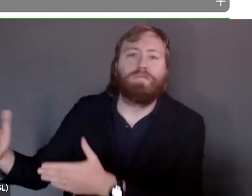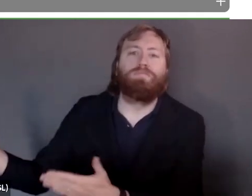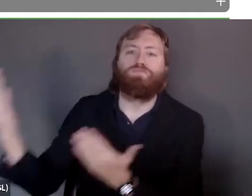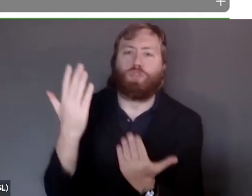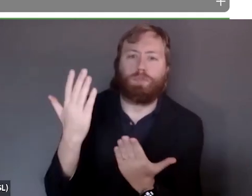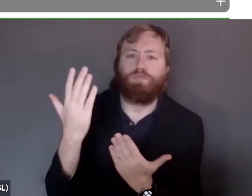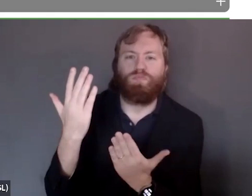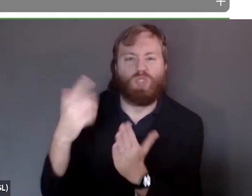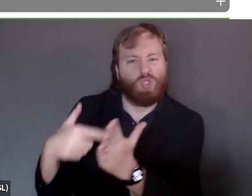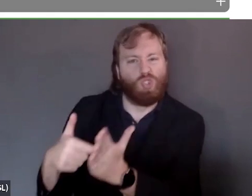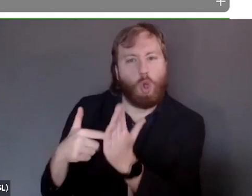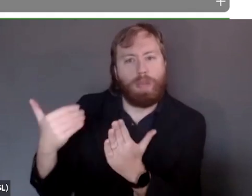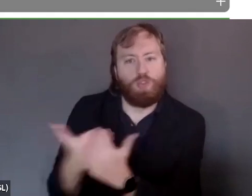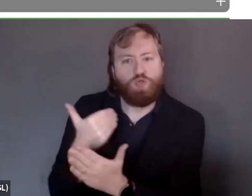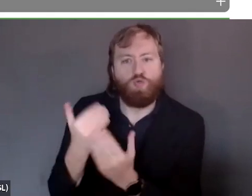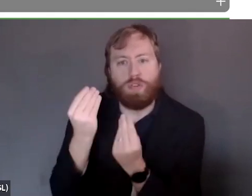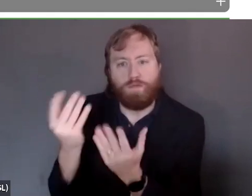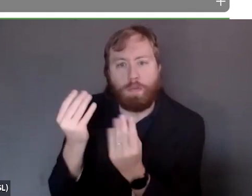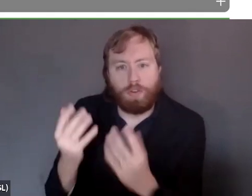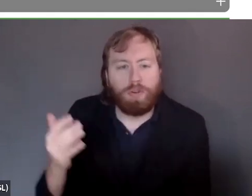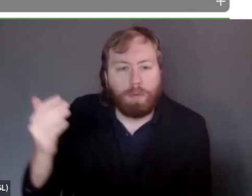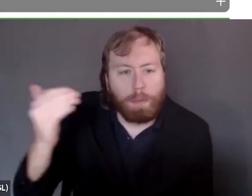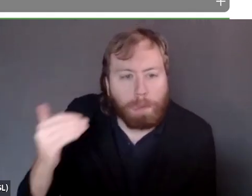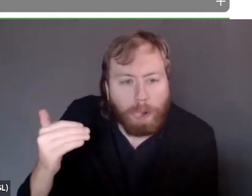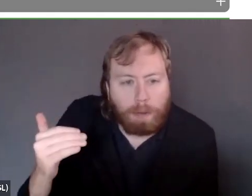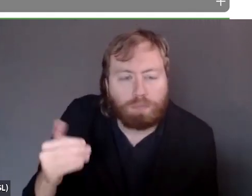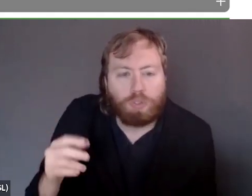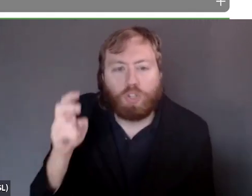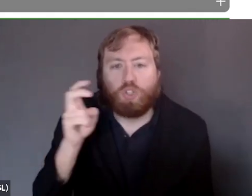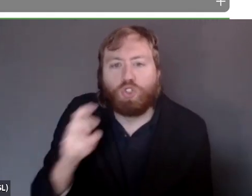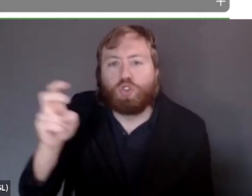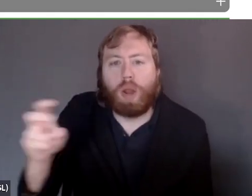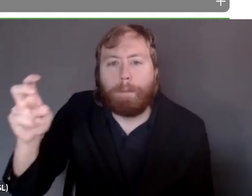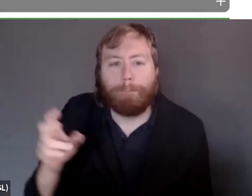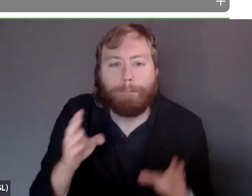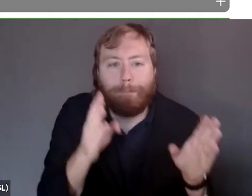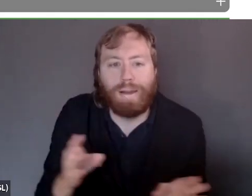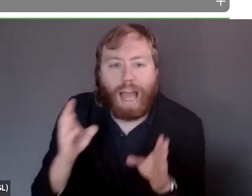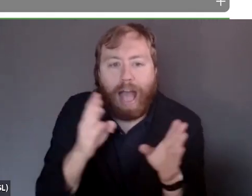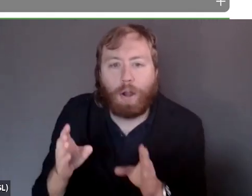Same with the trip planner and bus tracker. It looks like a button, but it is actually styled as a link because that's the behavior that it does.